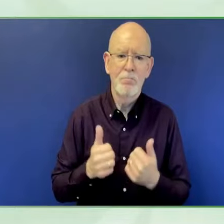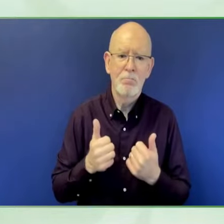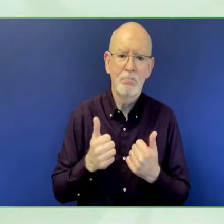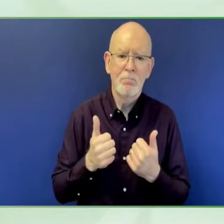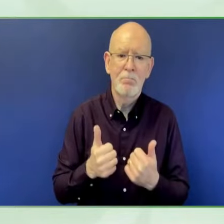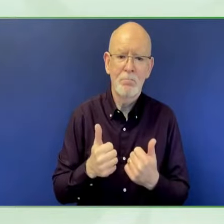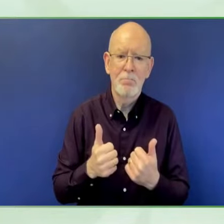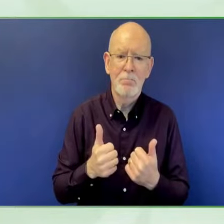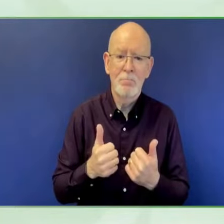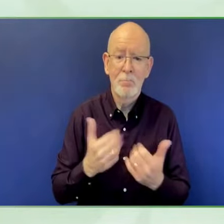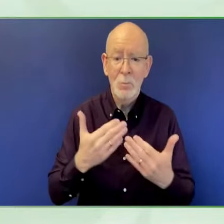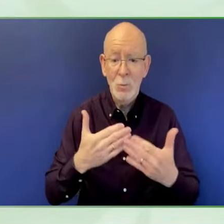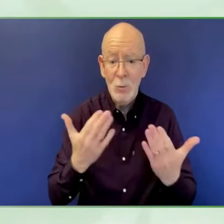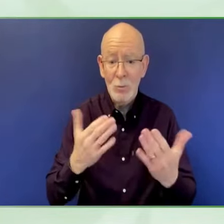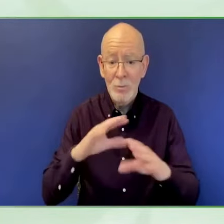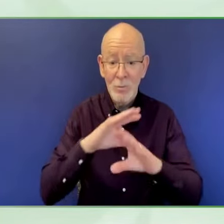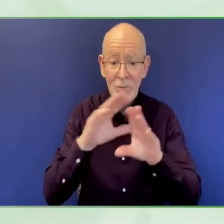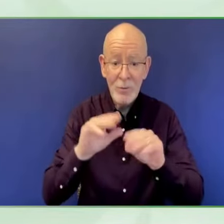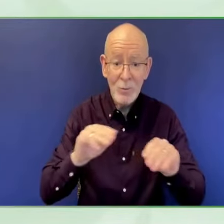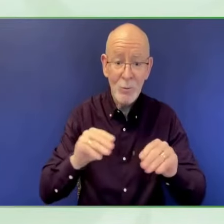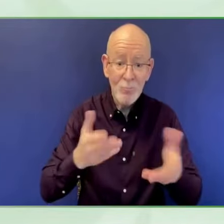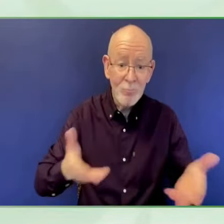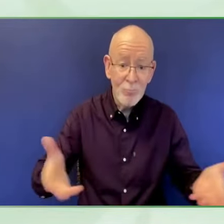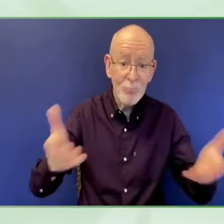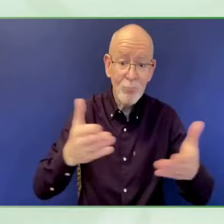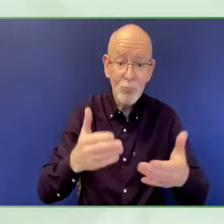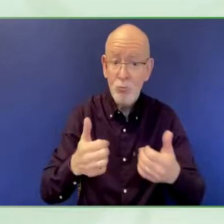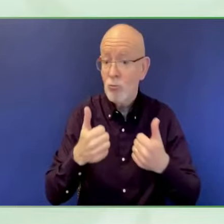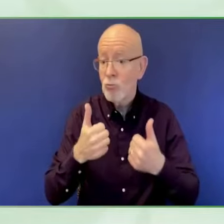Good.